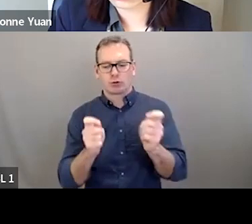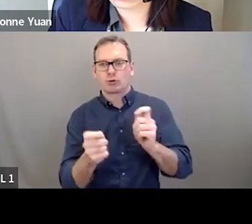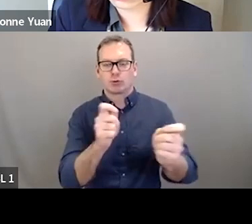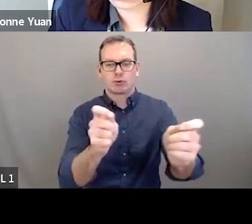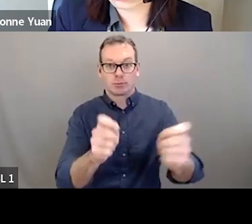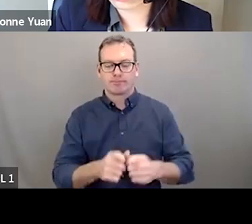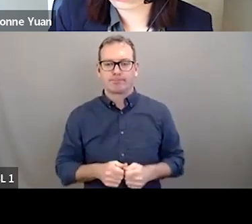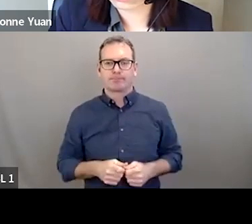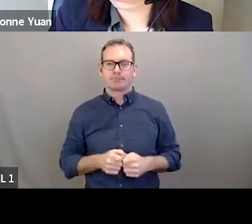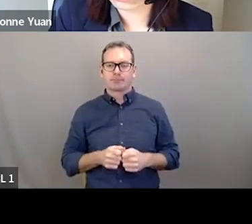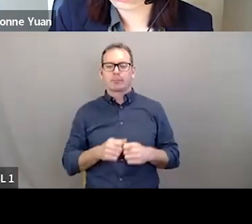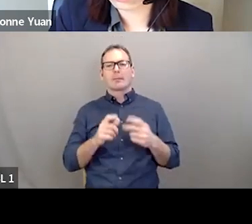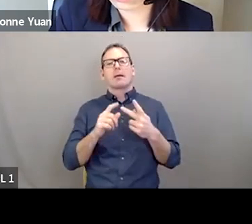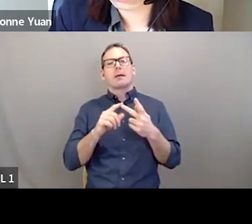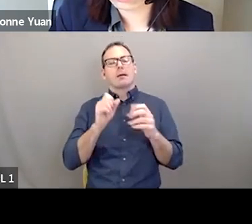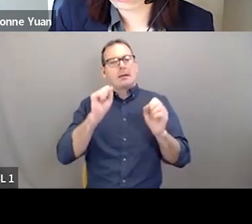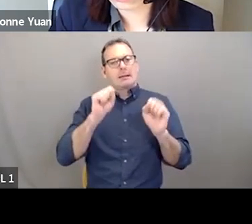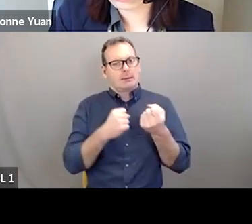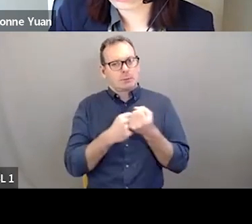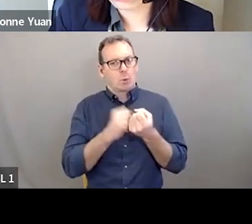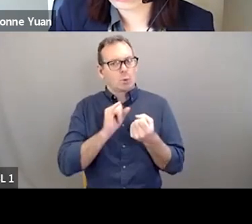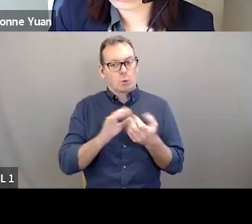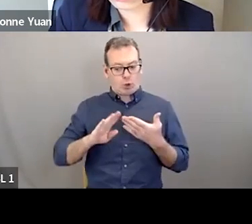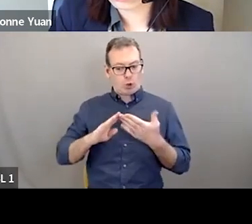particularly community-based organizations and organizations of people with disabilities